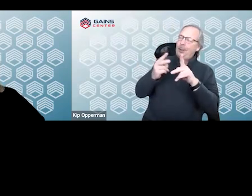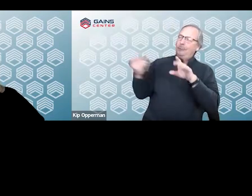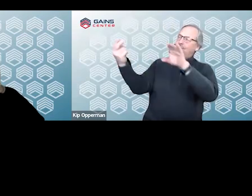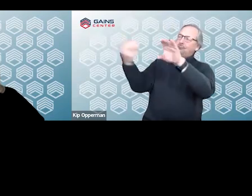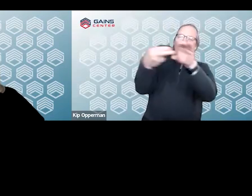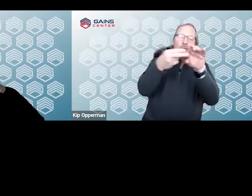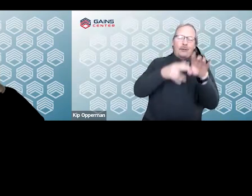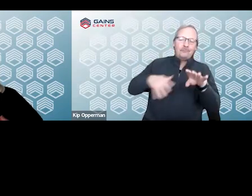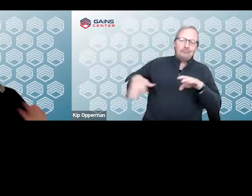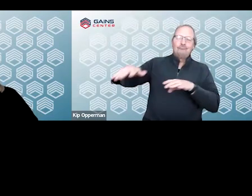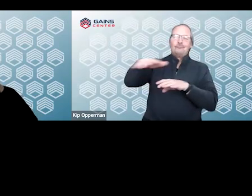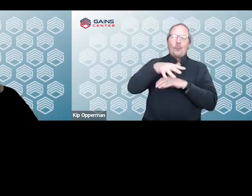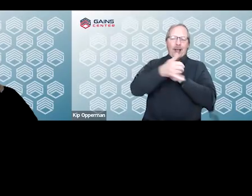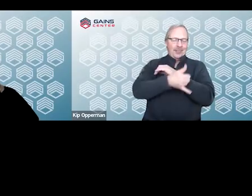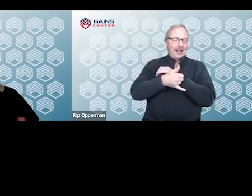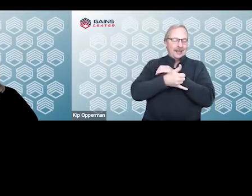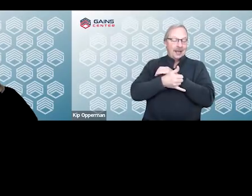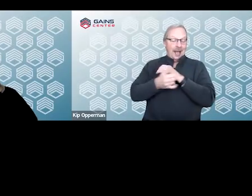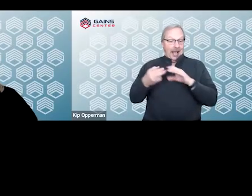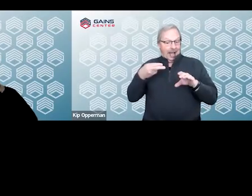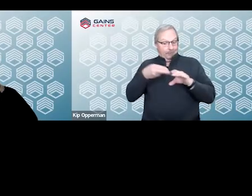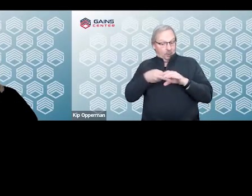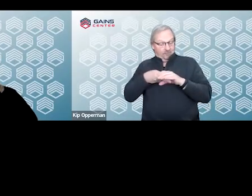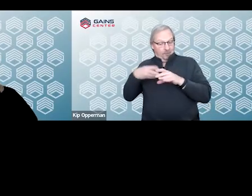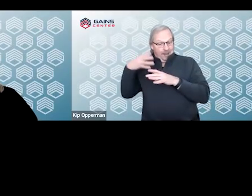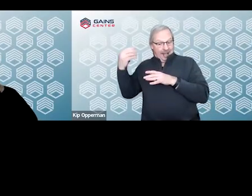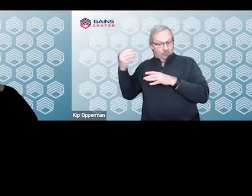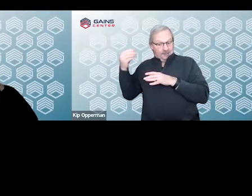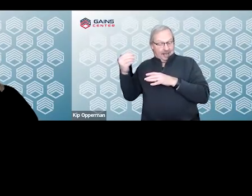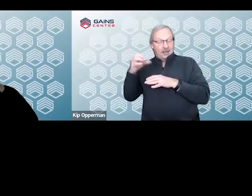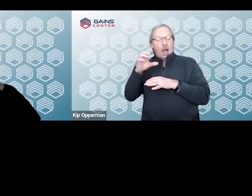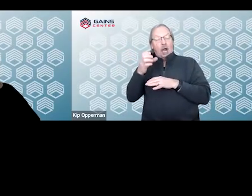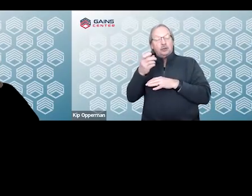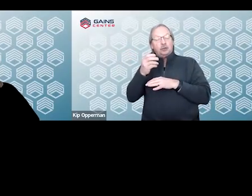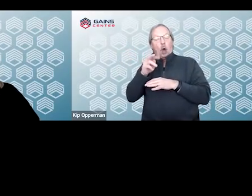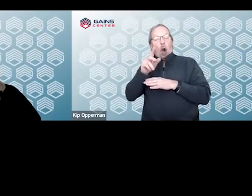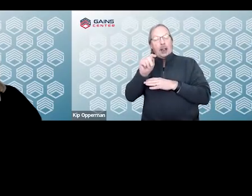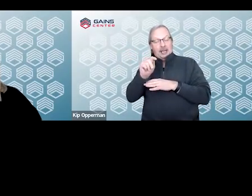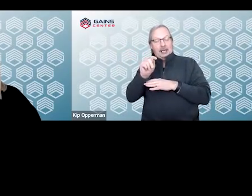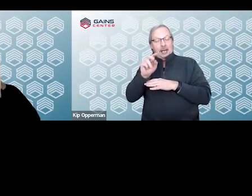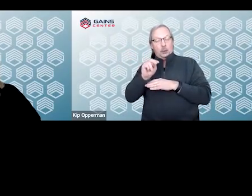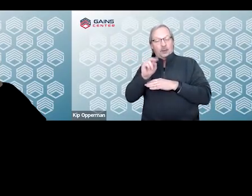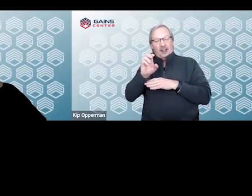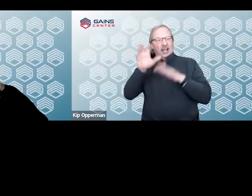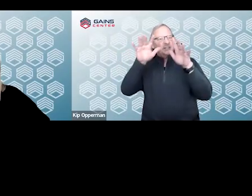I personally am joining from outside snowy Charlotte, North Carolina, and I can't believe I'm saying that.